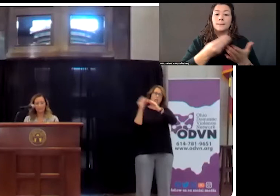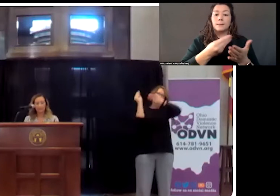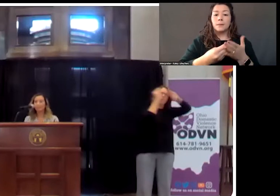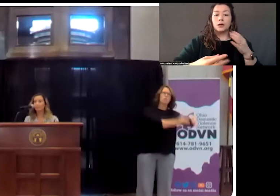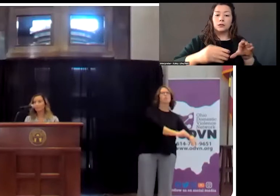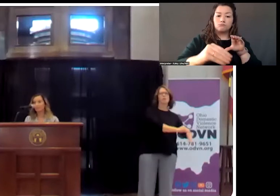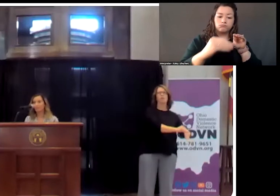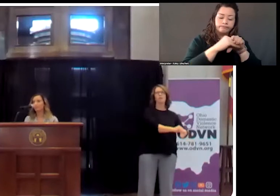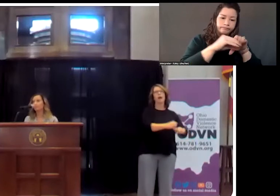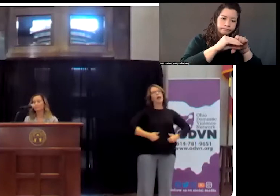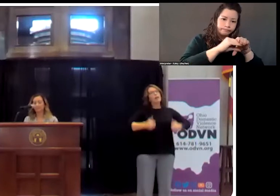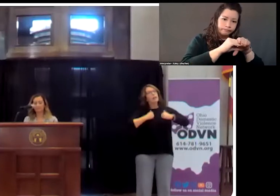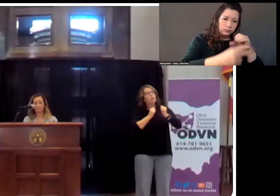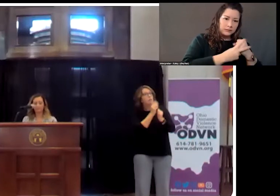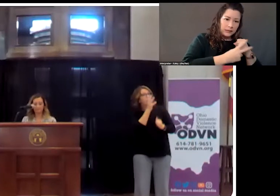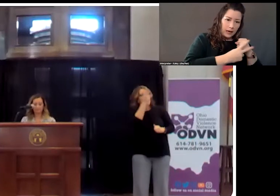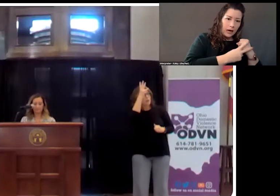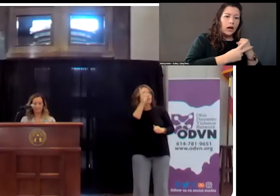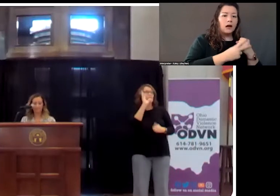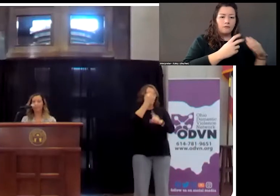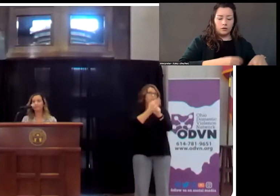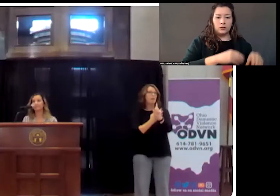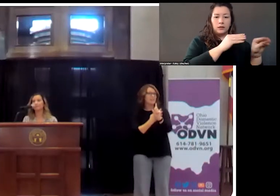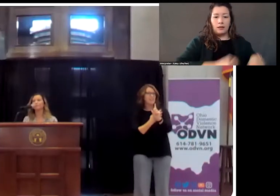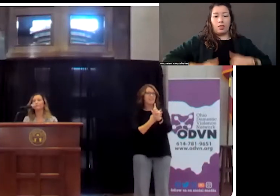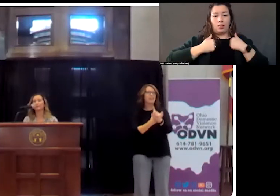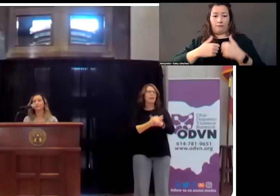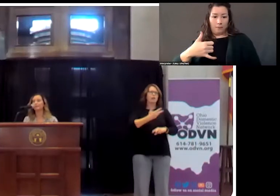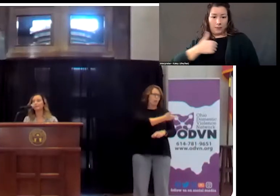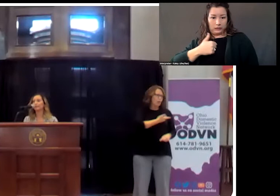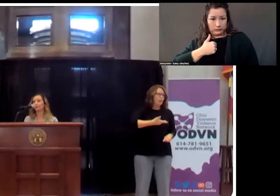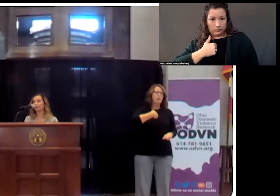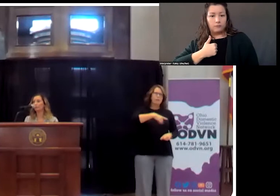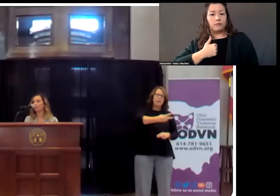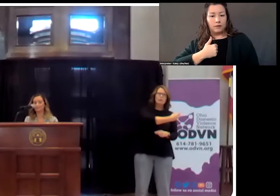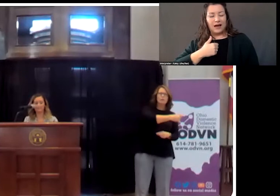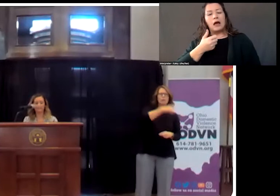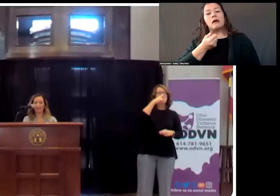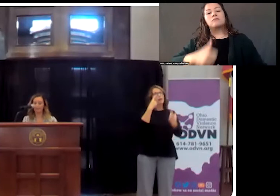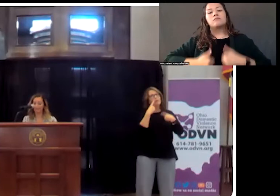I lived with my parents for nine months. My kids and I were finally in our own place and happy.